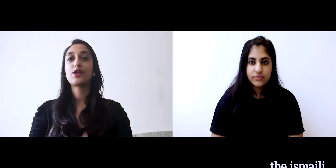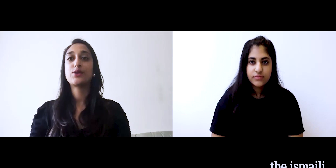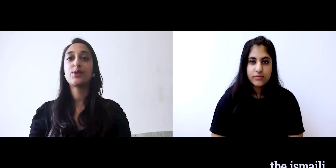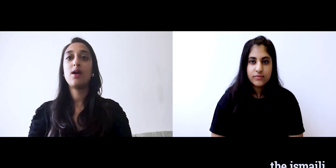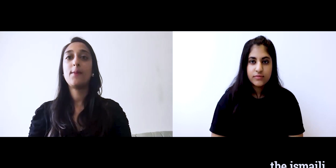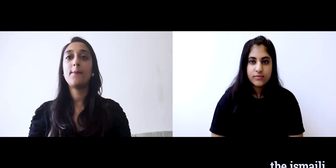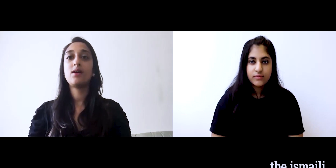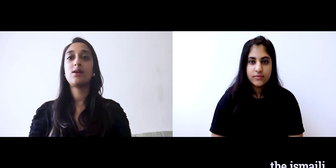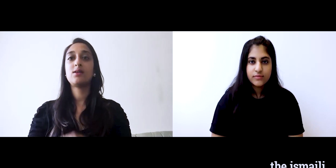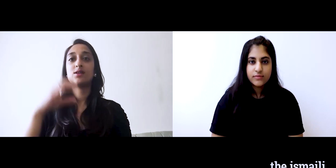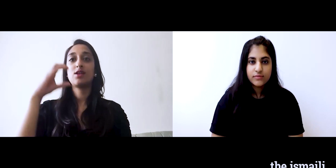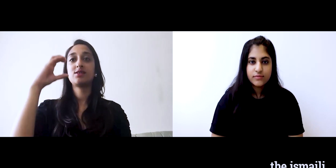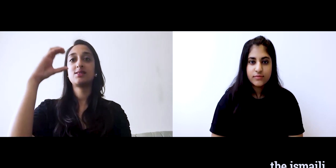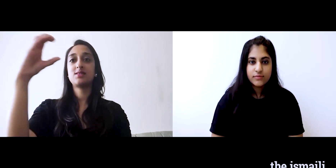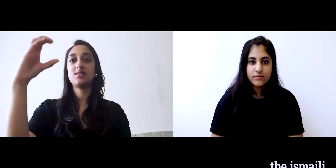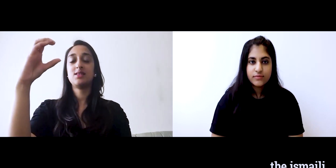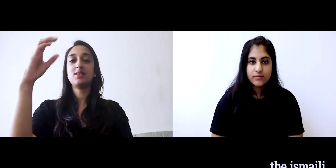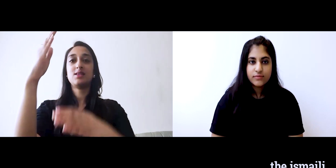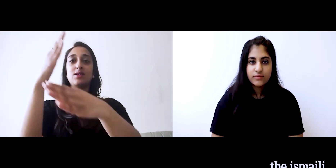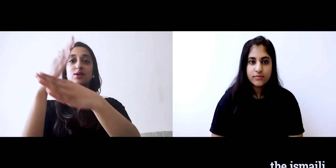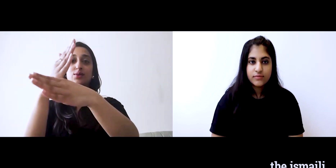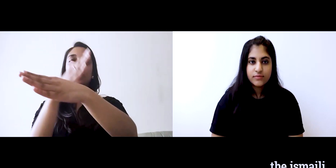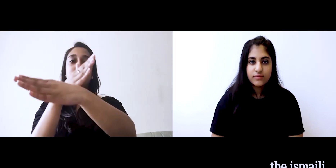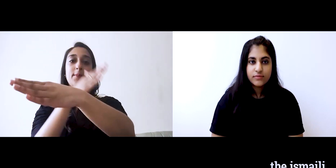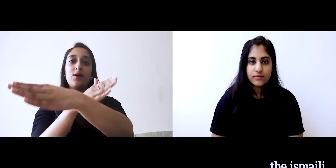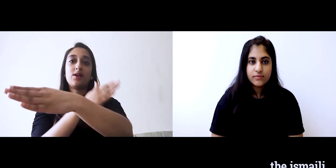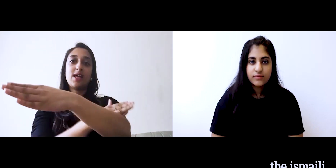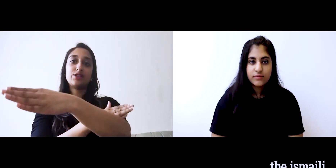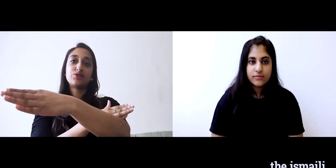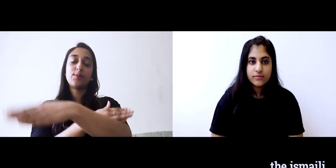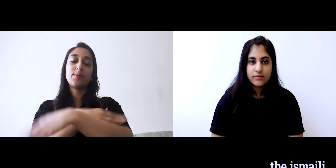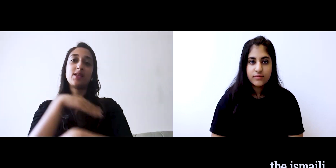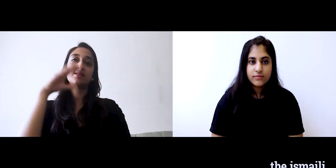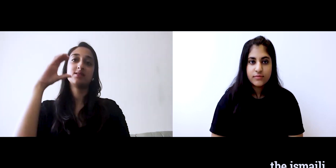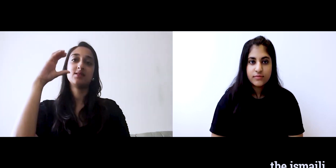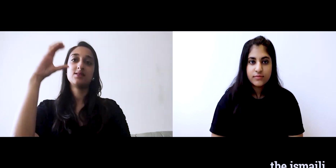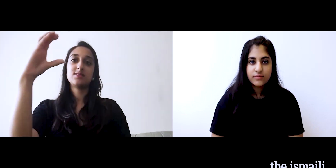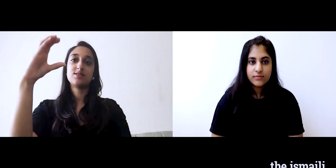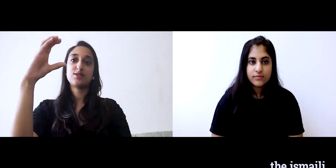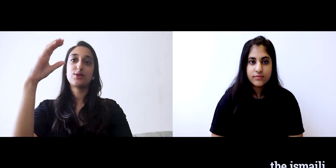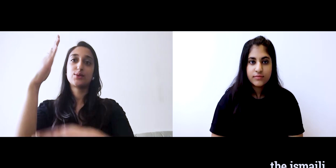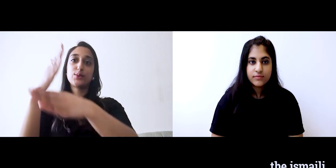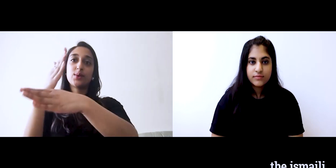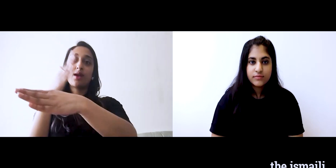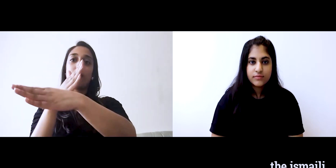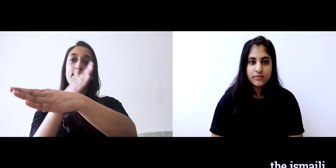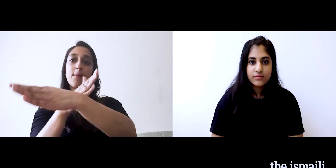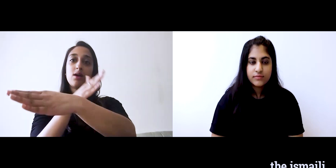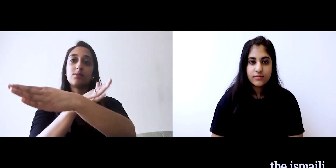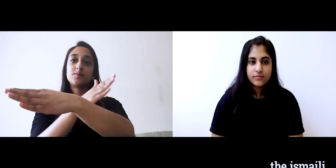Cucumber, you got C, cucumber, Like you're chopping it. Cucumber